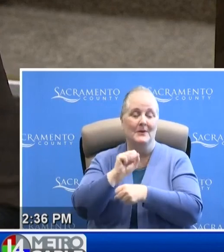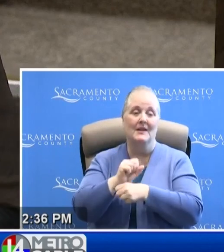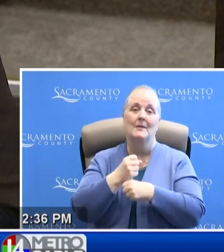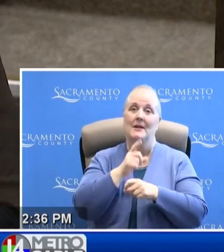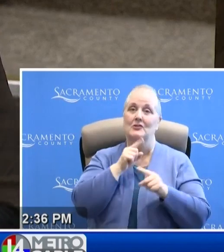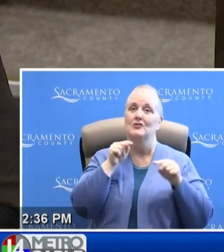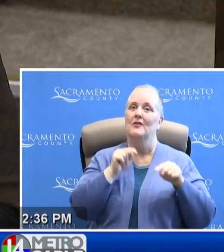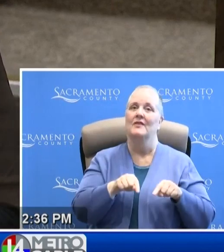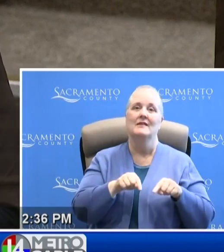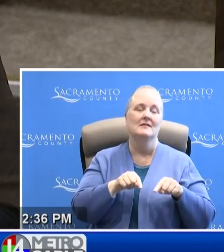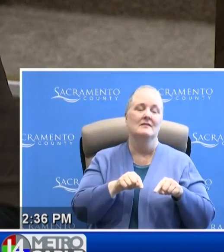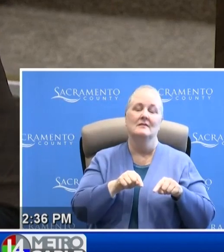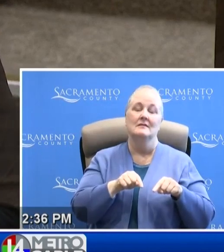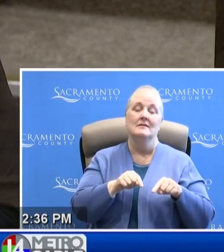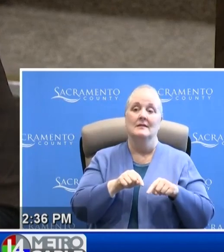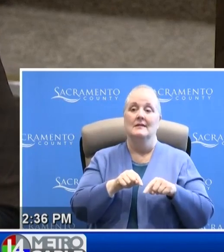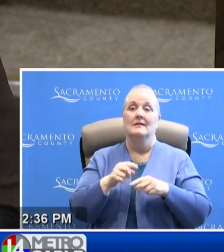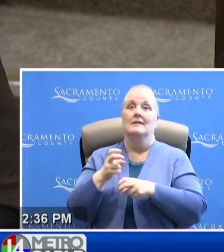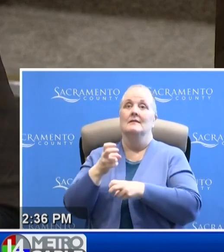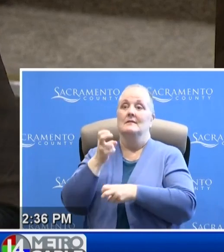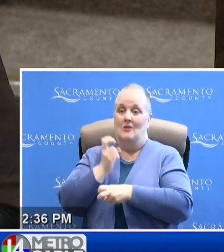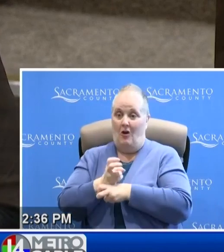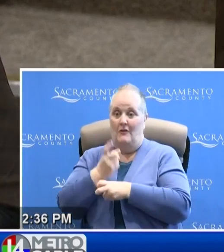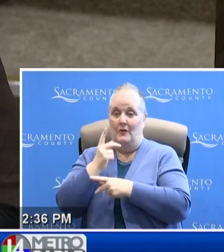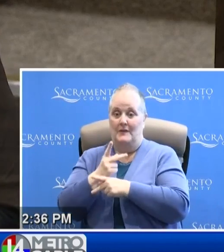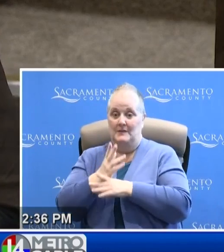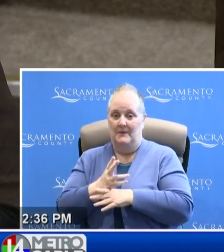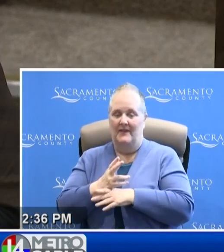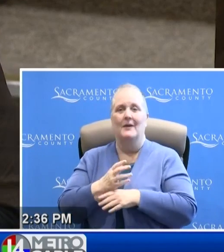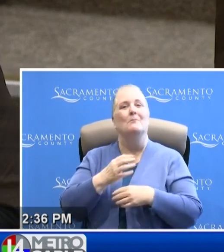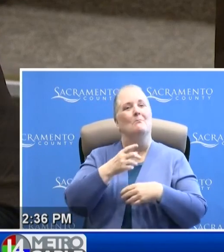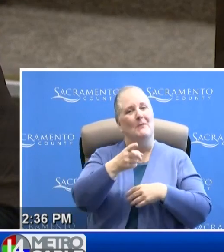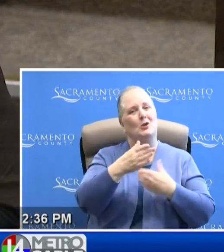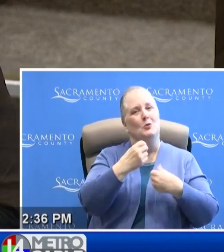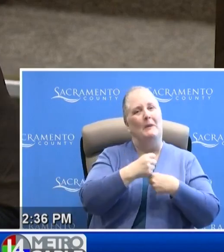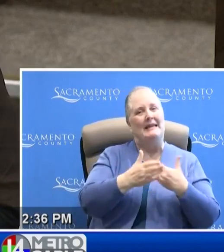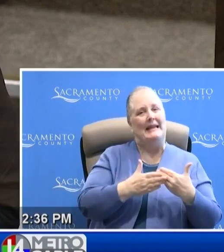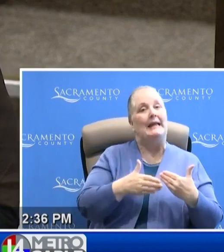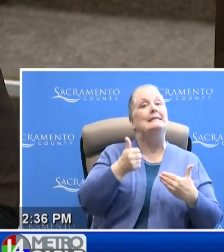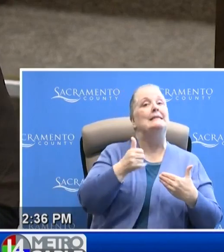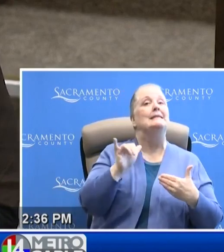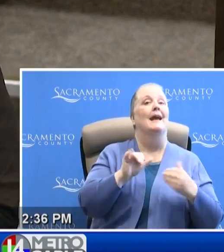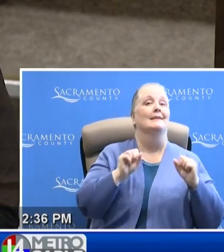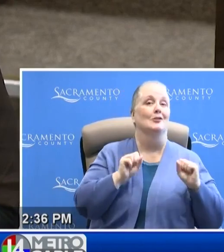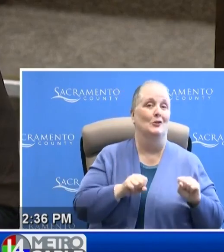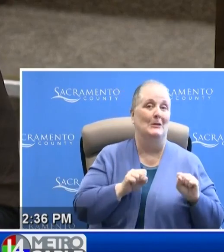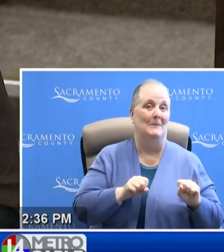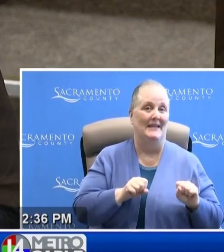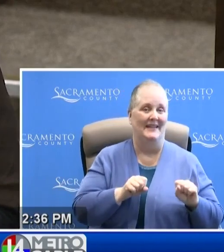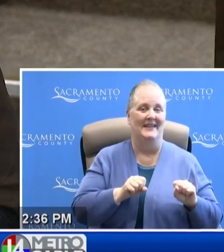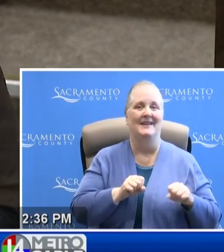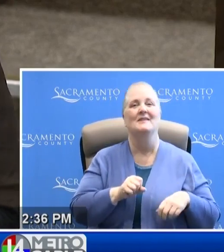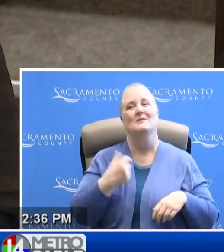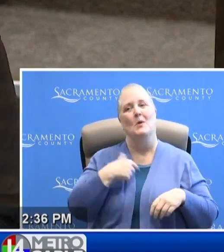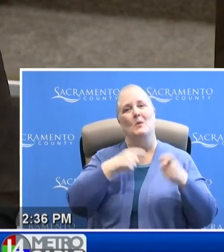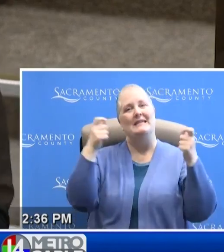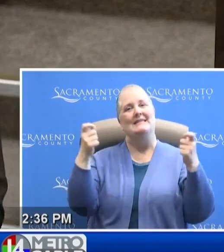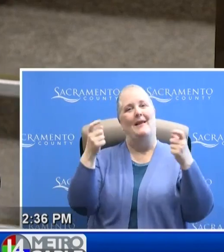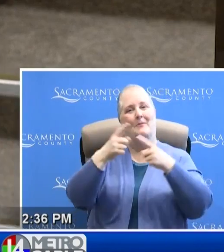something very hard for the supervisors. As easy as it could be, you're to be celebrated. Thank you.